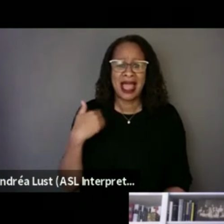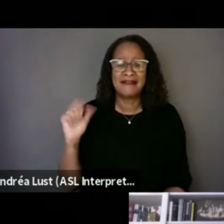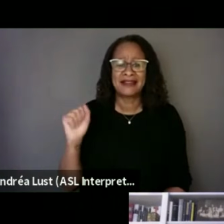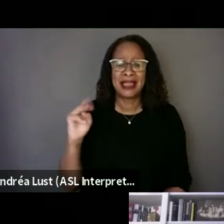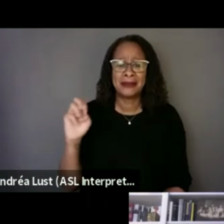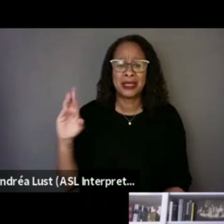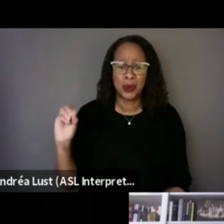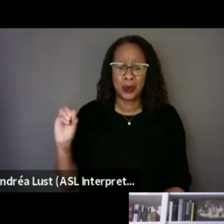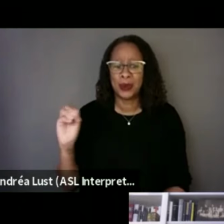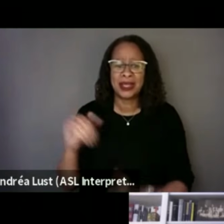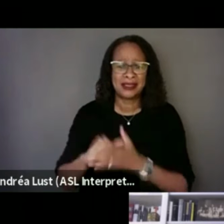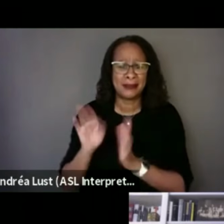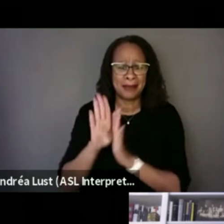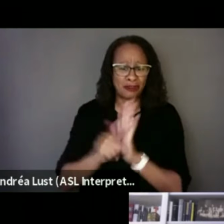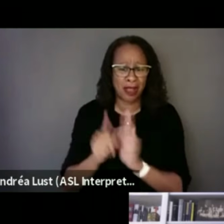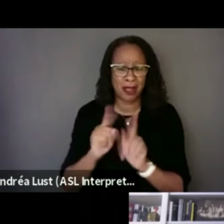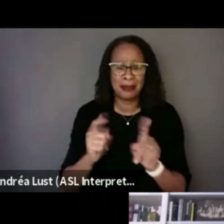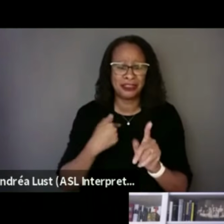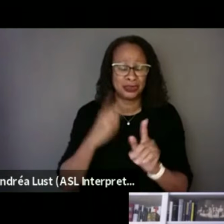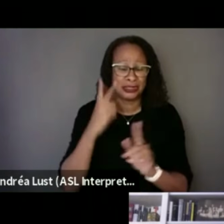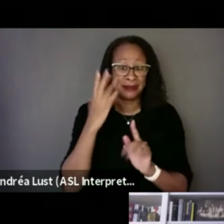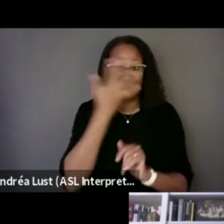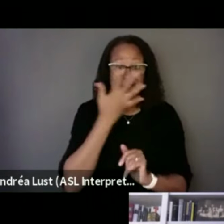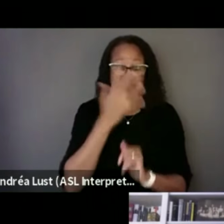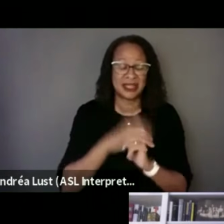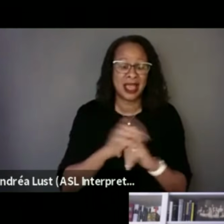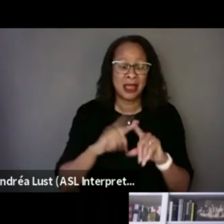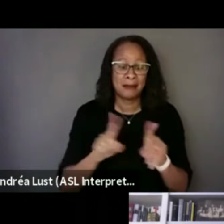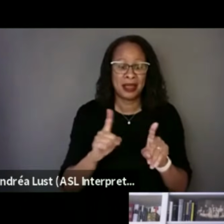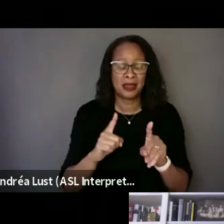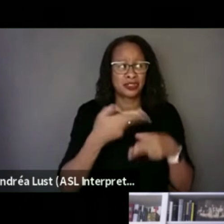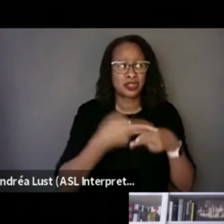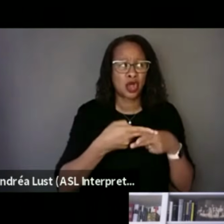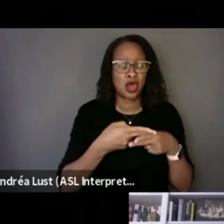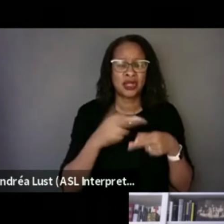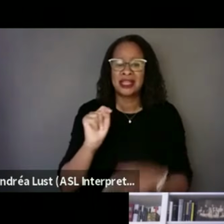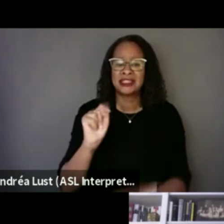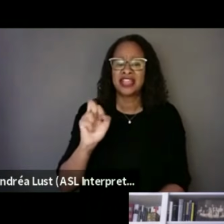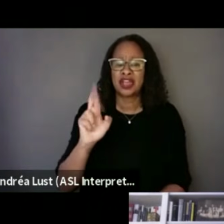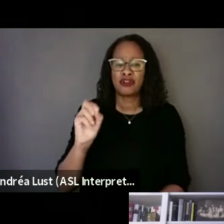but it was called "Terror" when we were shooting. And there was a coup that happened in the middle of it.